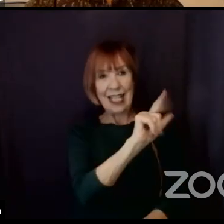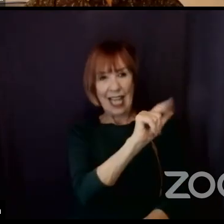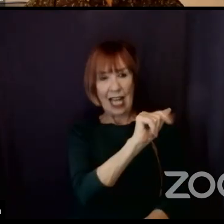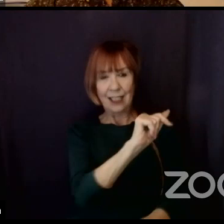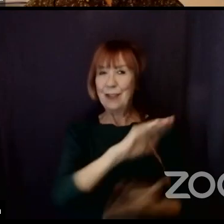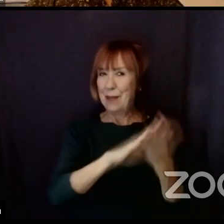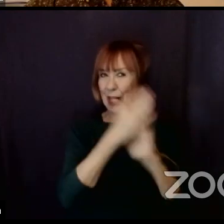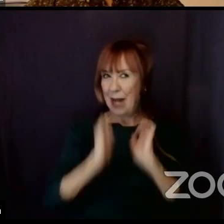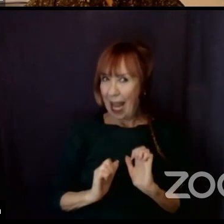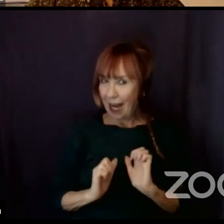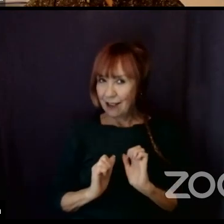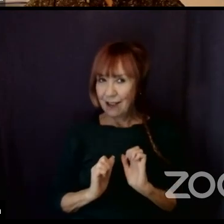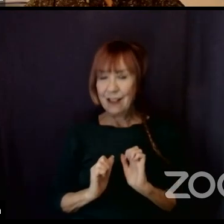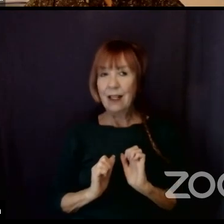Instead I became a paraplegic.